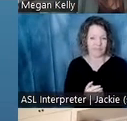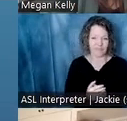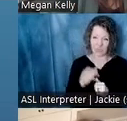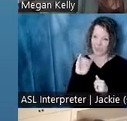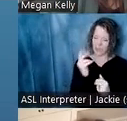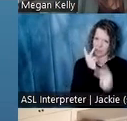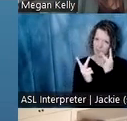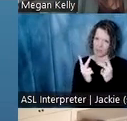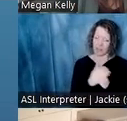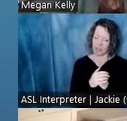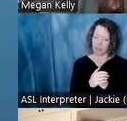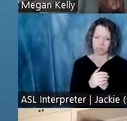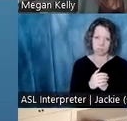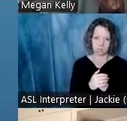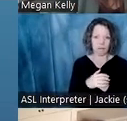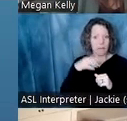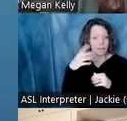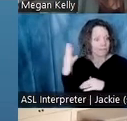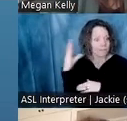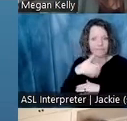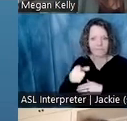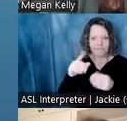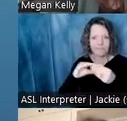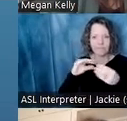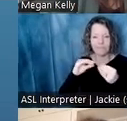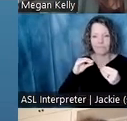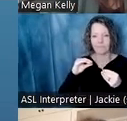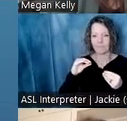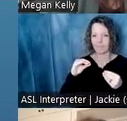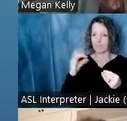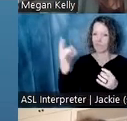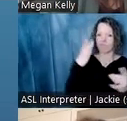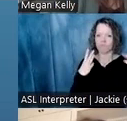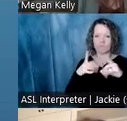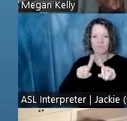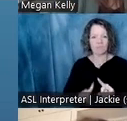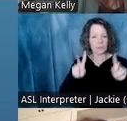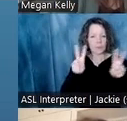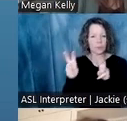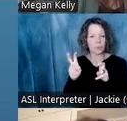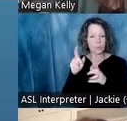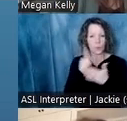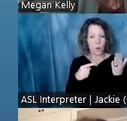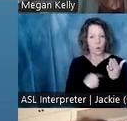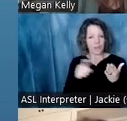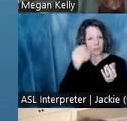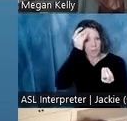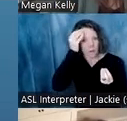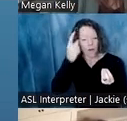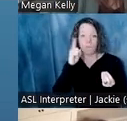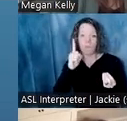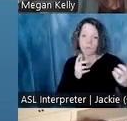issues that are important to consider with people who sign or are part of the Deaf community.